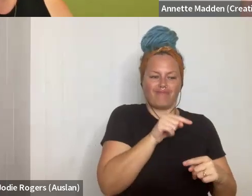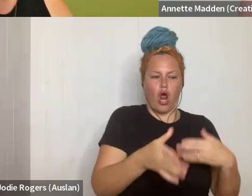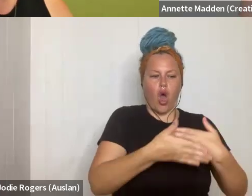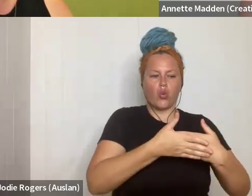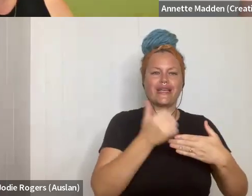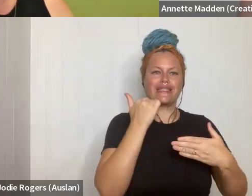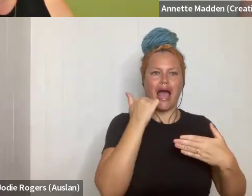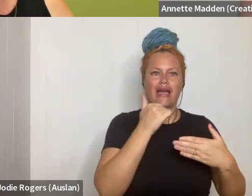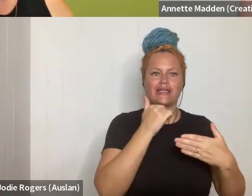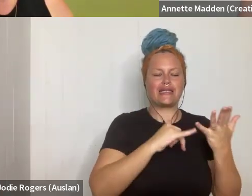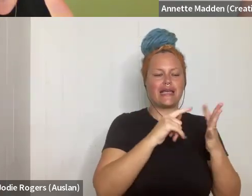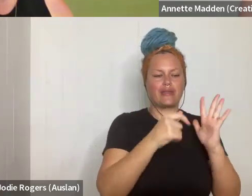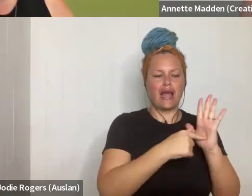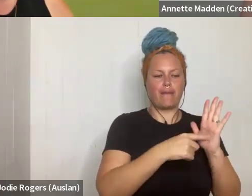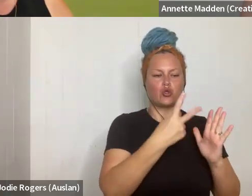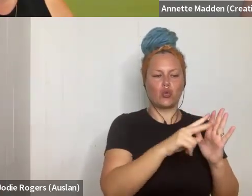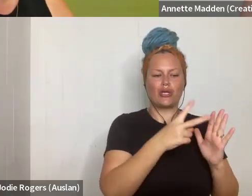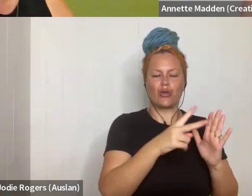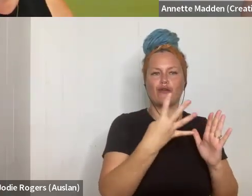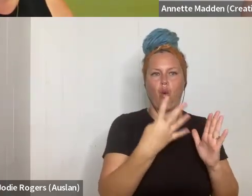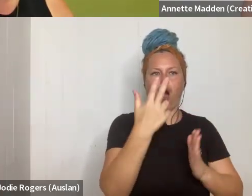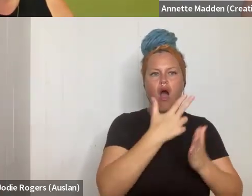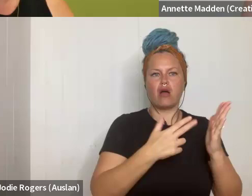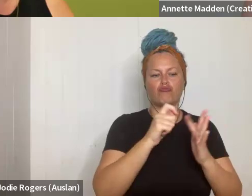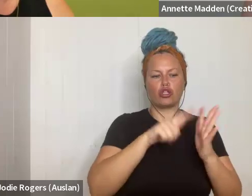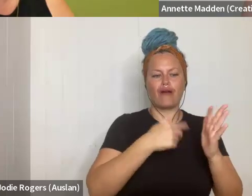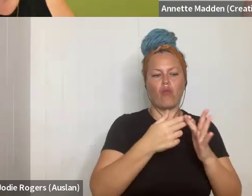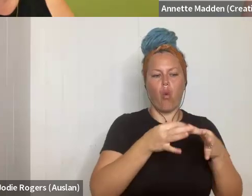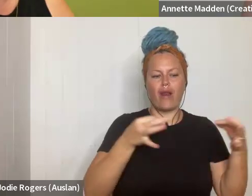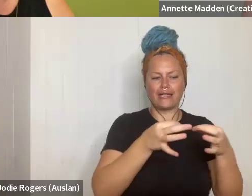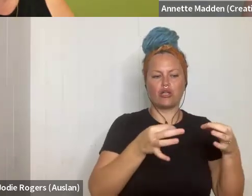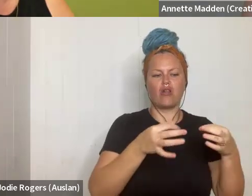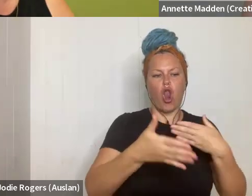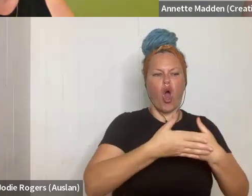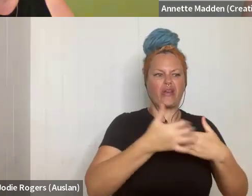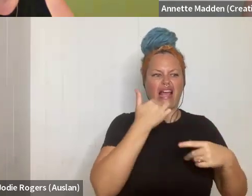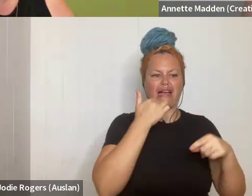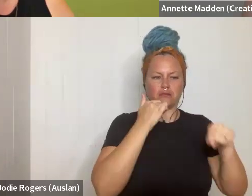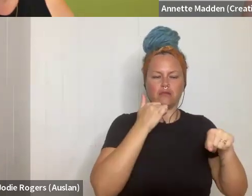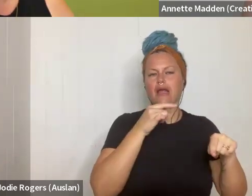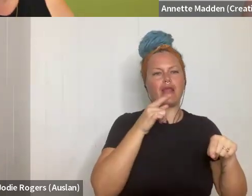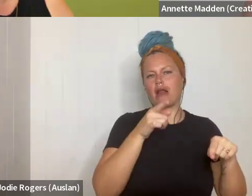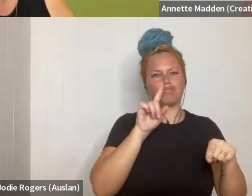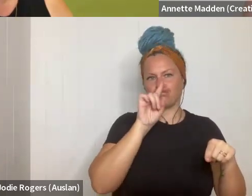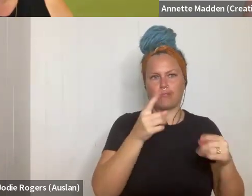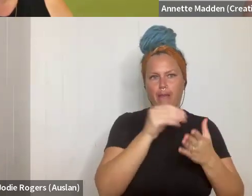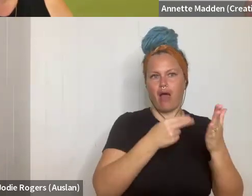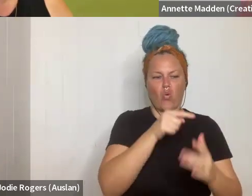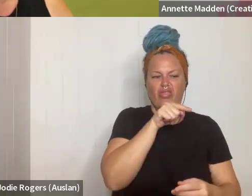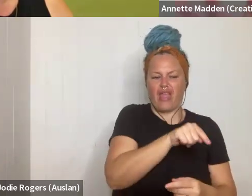then become eligible to reapply in 2025. So it's just that one